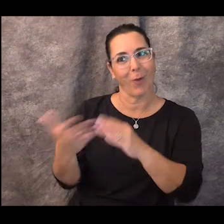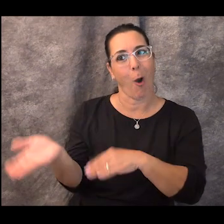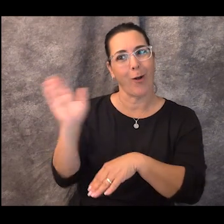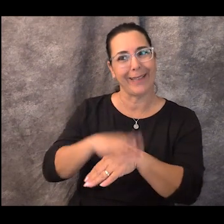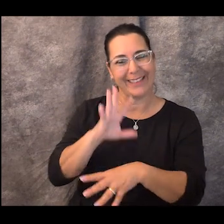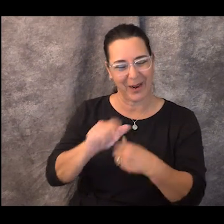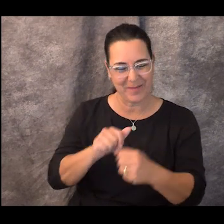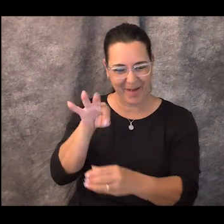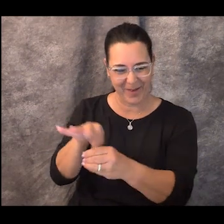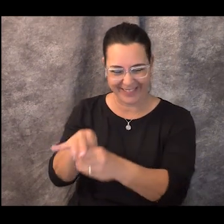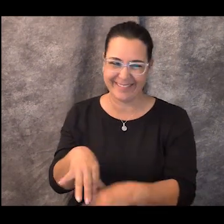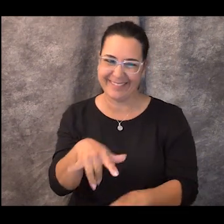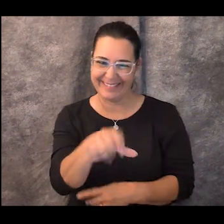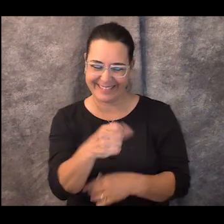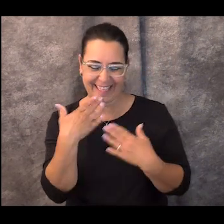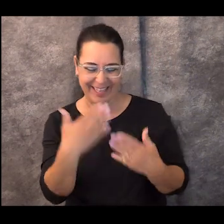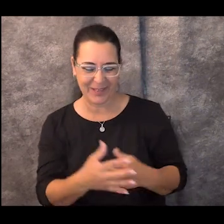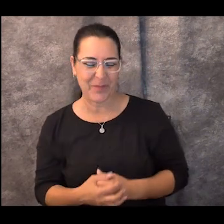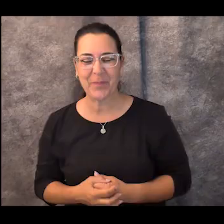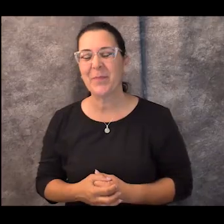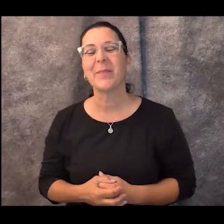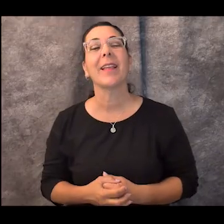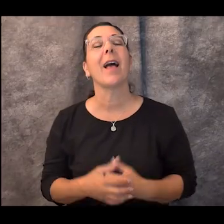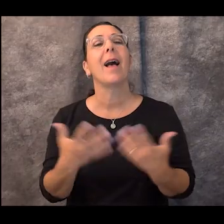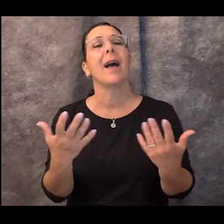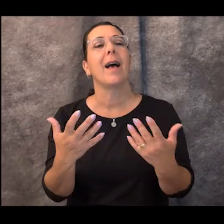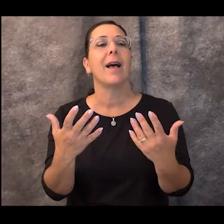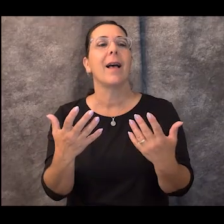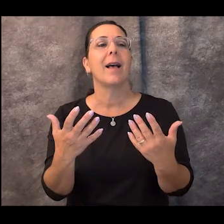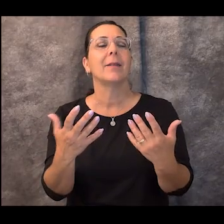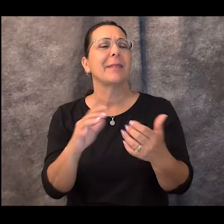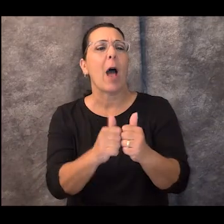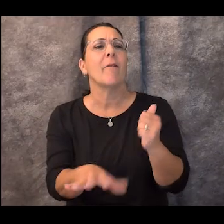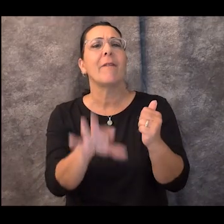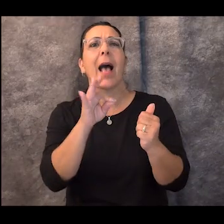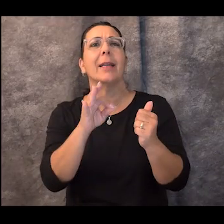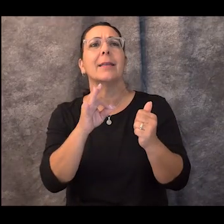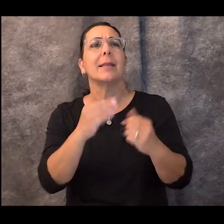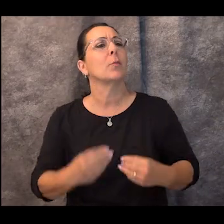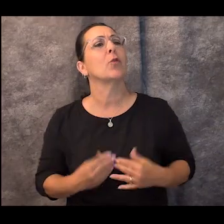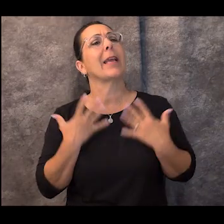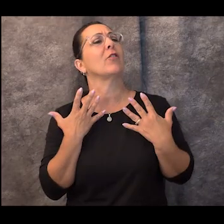So how did you get inspired to to have voting as a key issue for you?